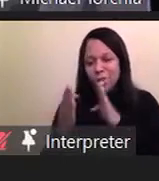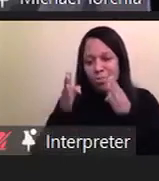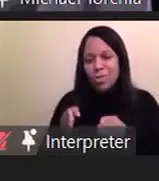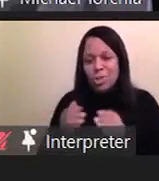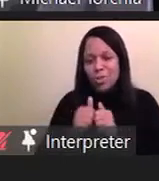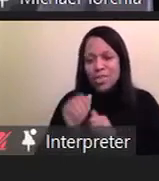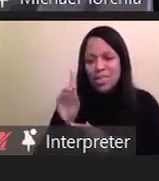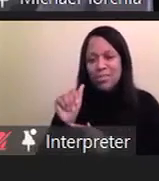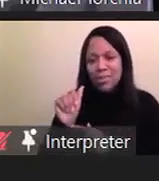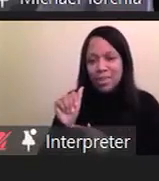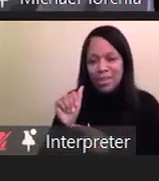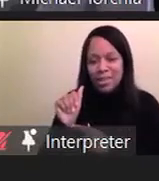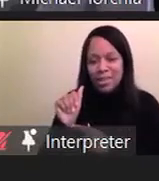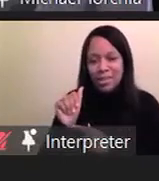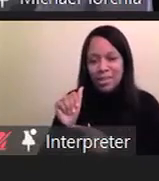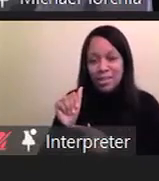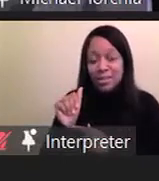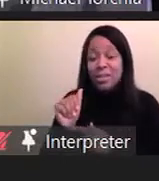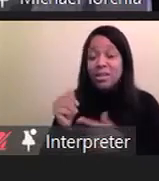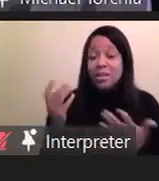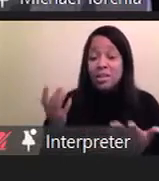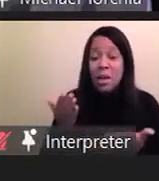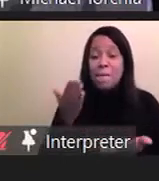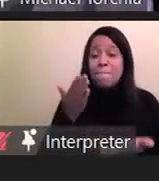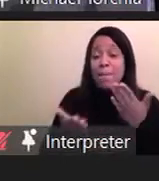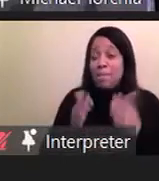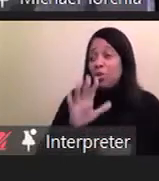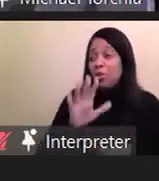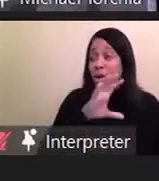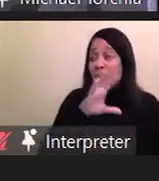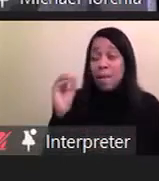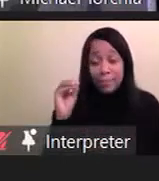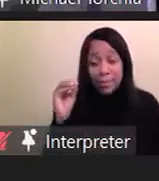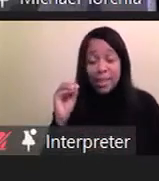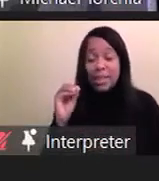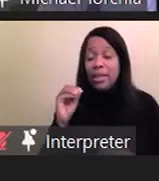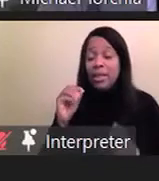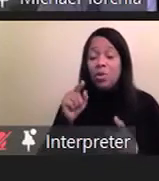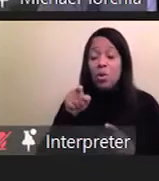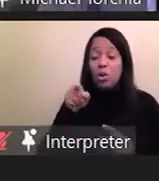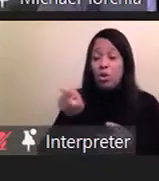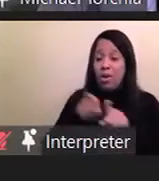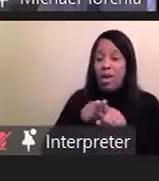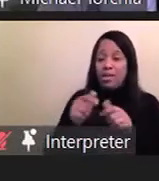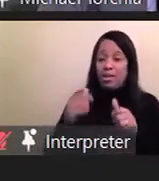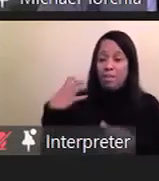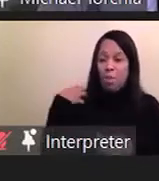your company or you as an employer may not be bound to making legacy content fully